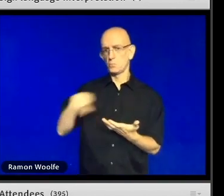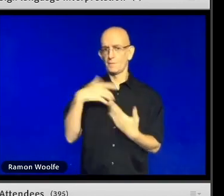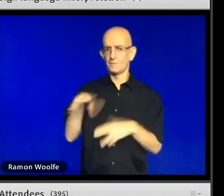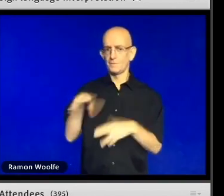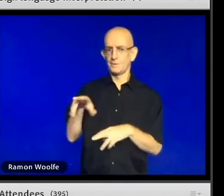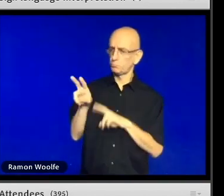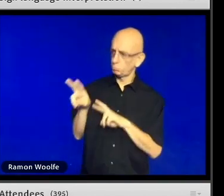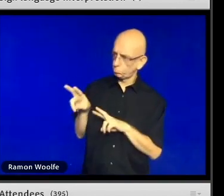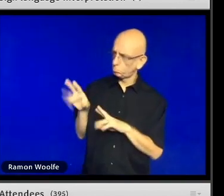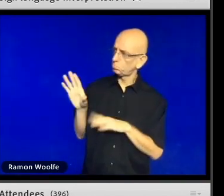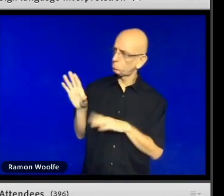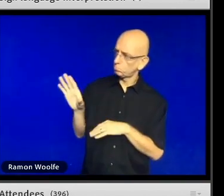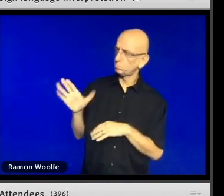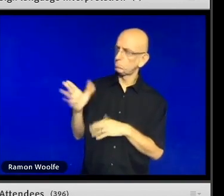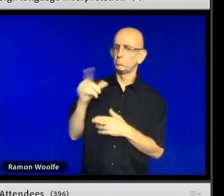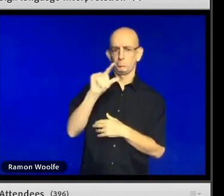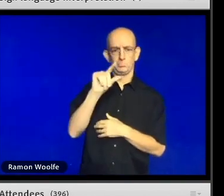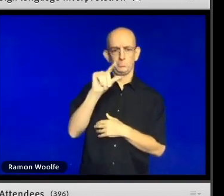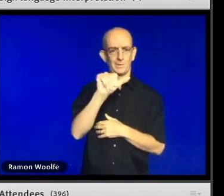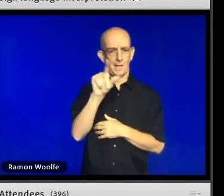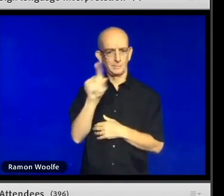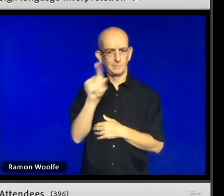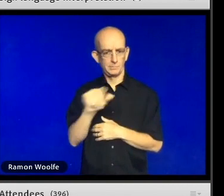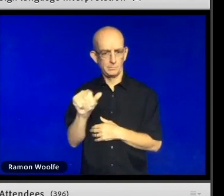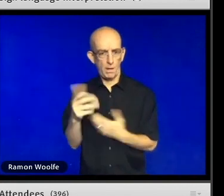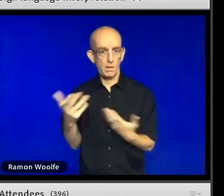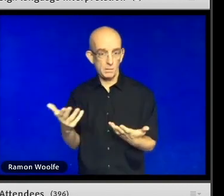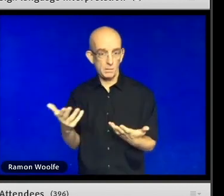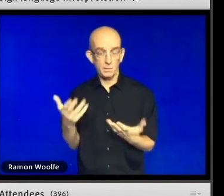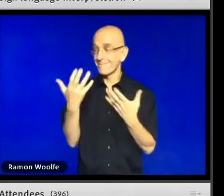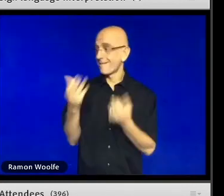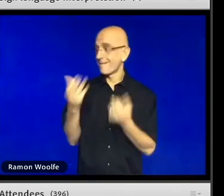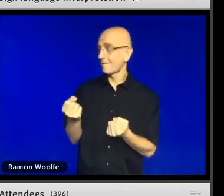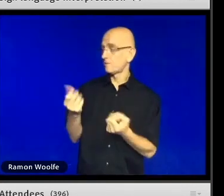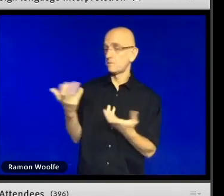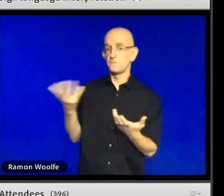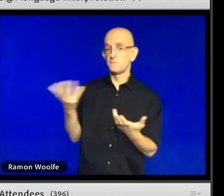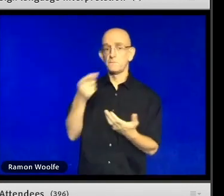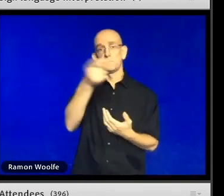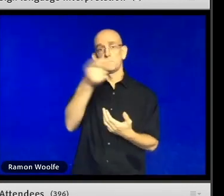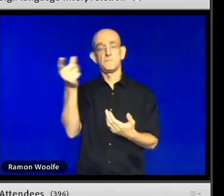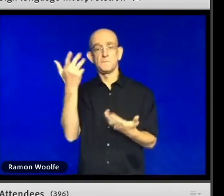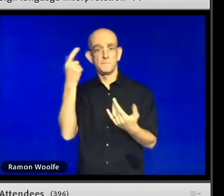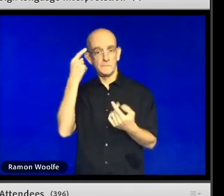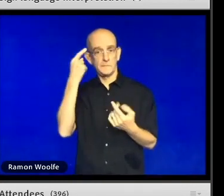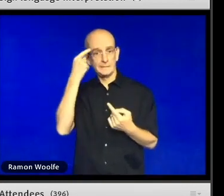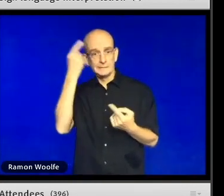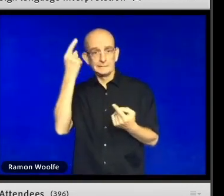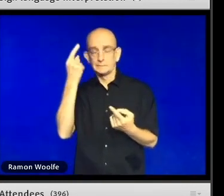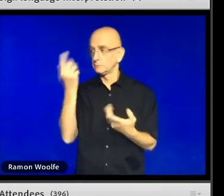Ghana. We're joined by Christiania who is working as a communication specialist with